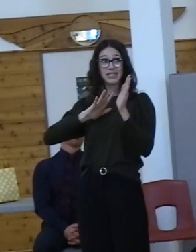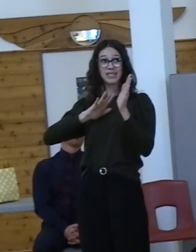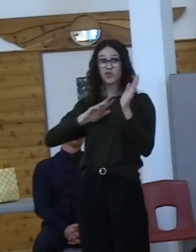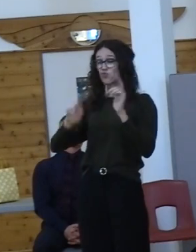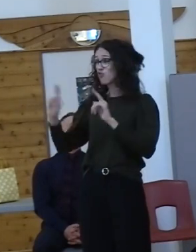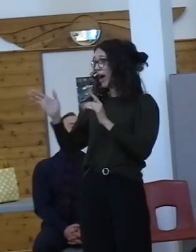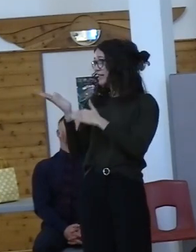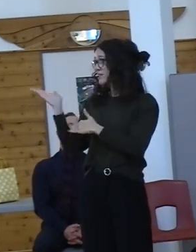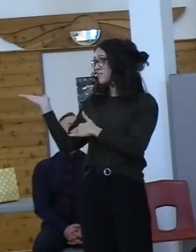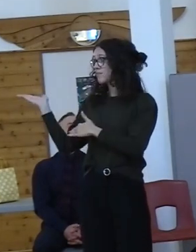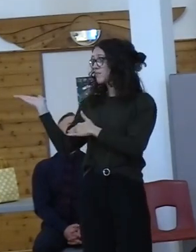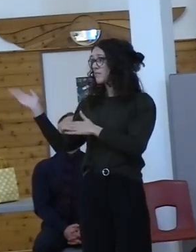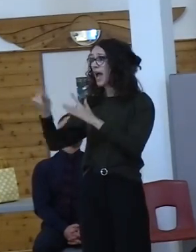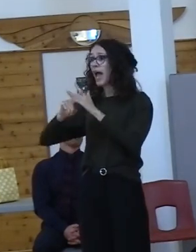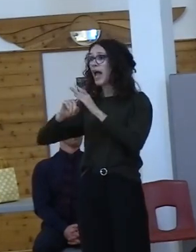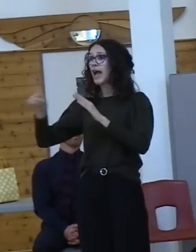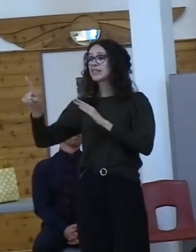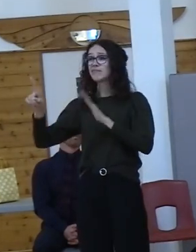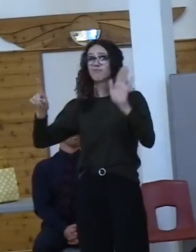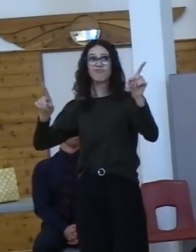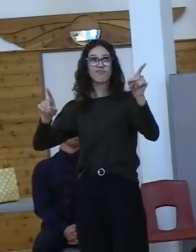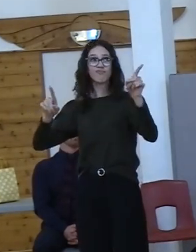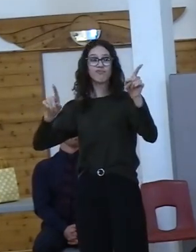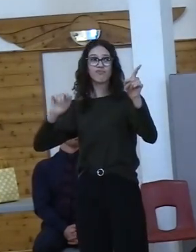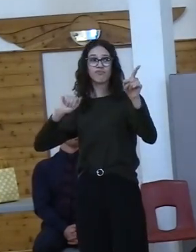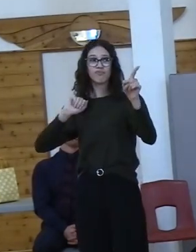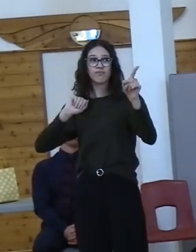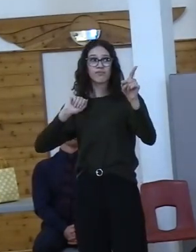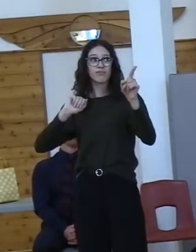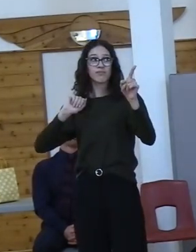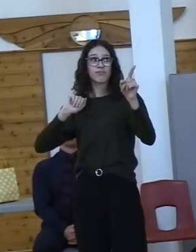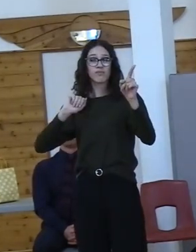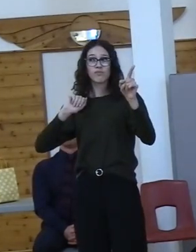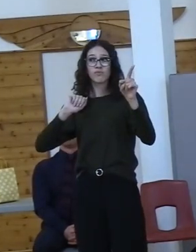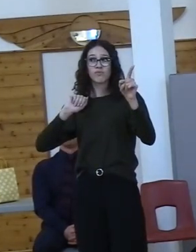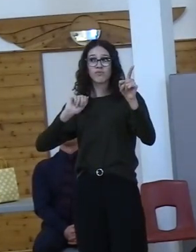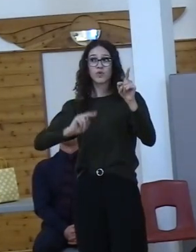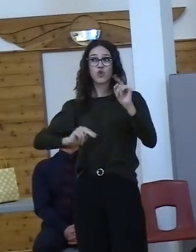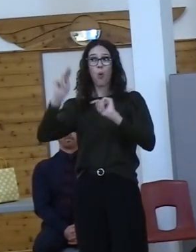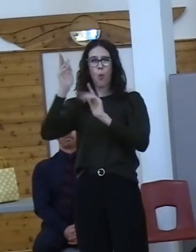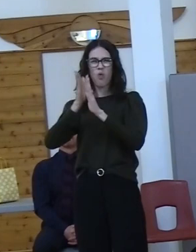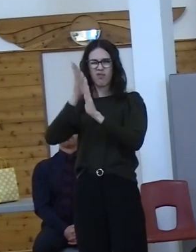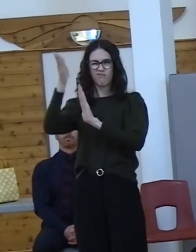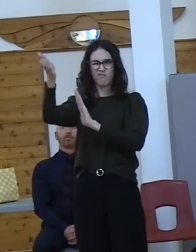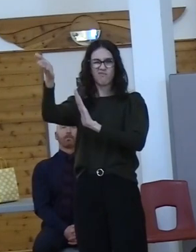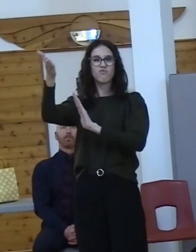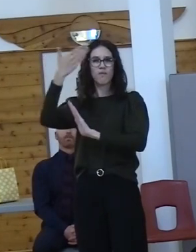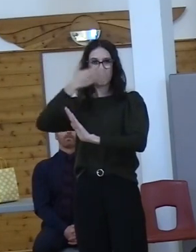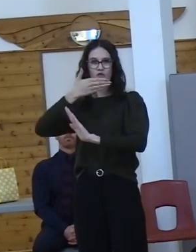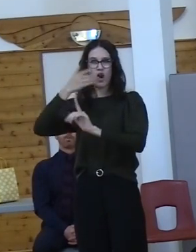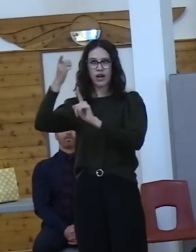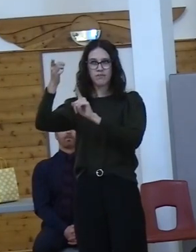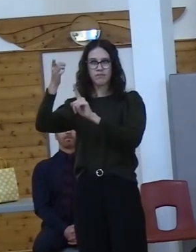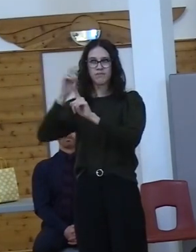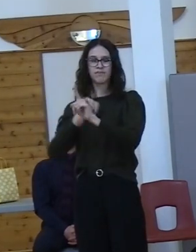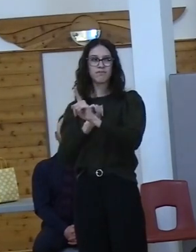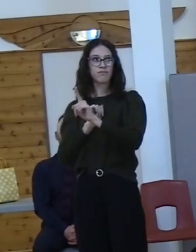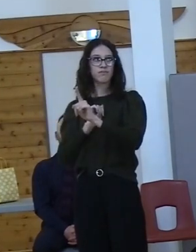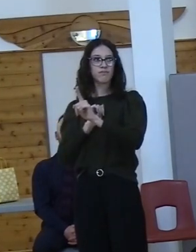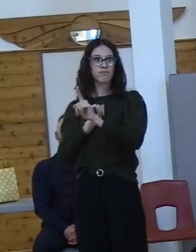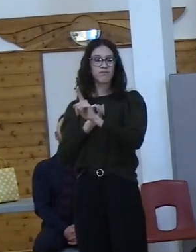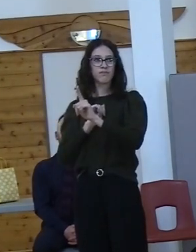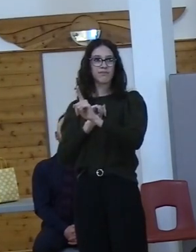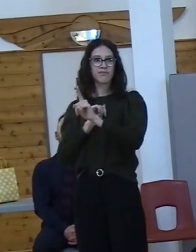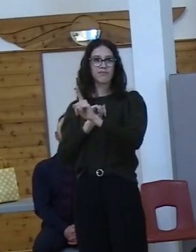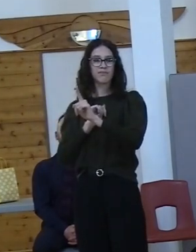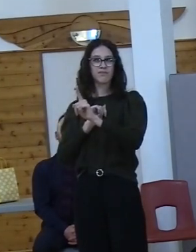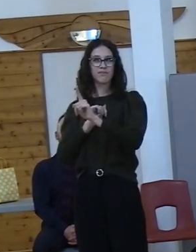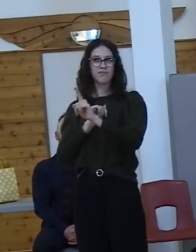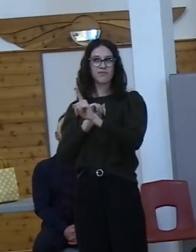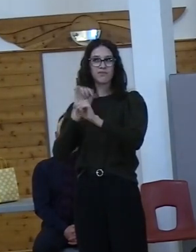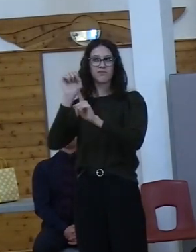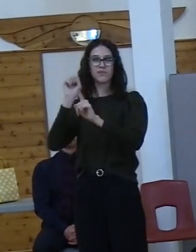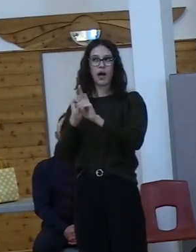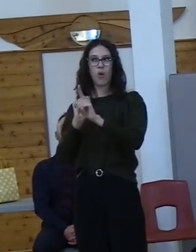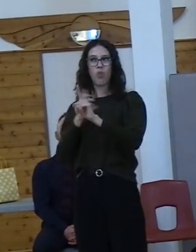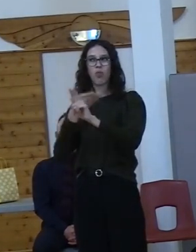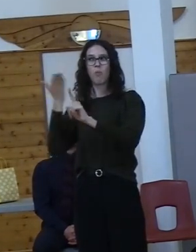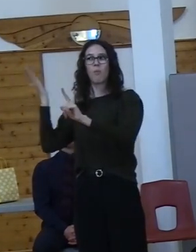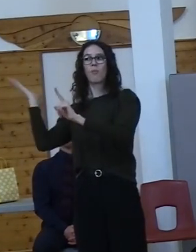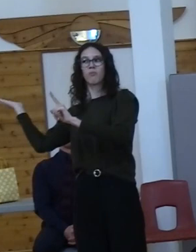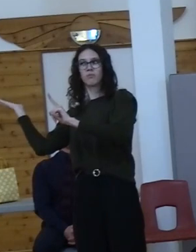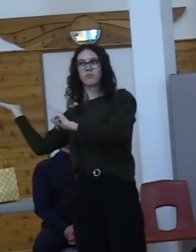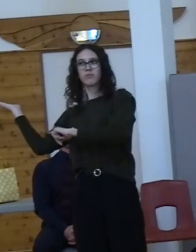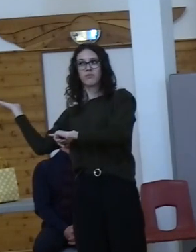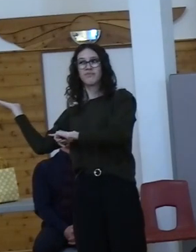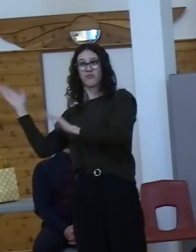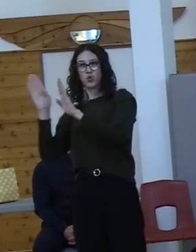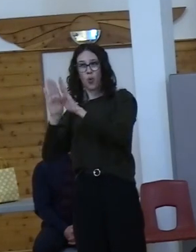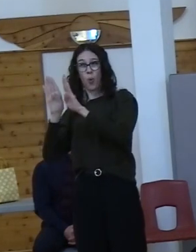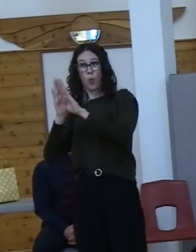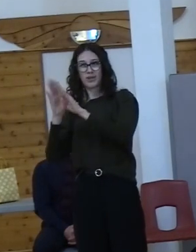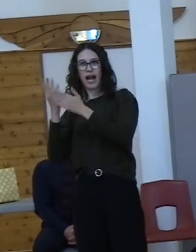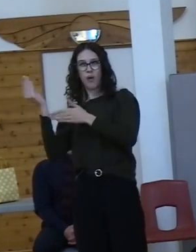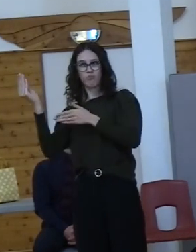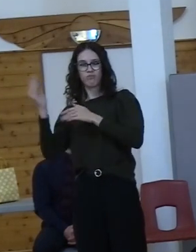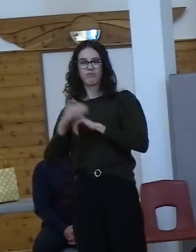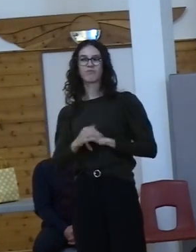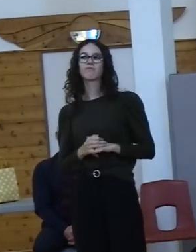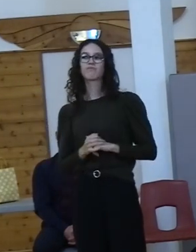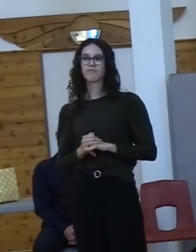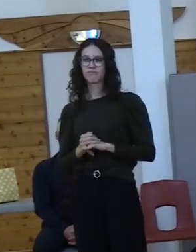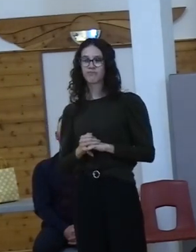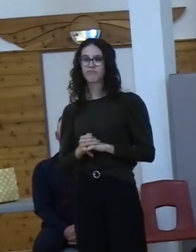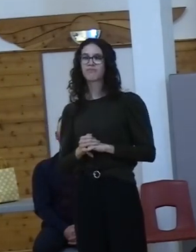Exit to the north, to the south.